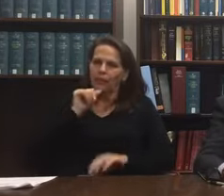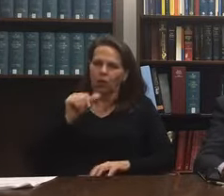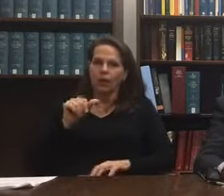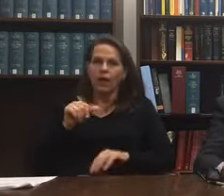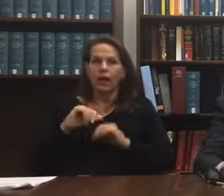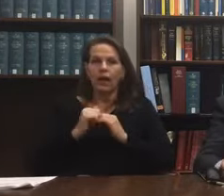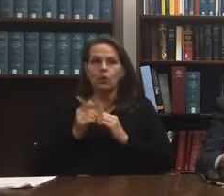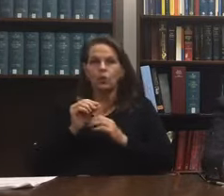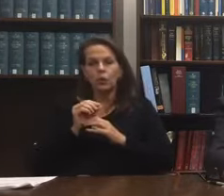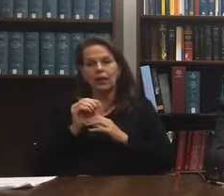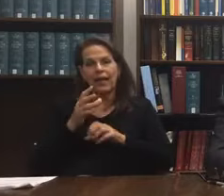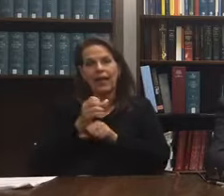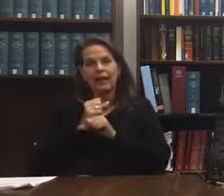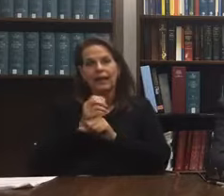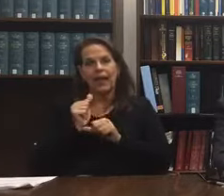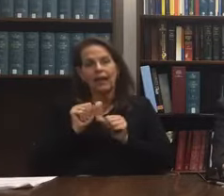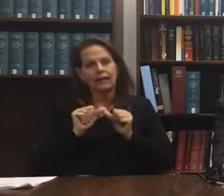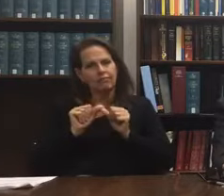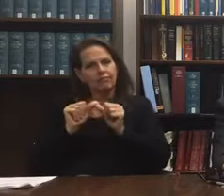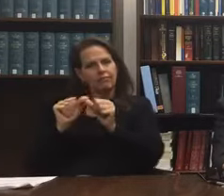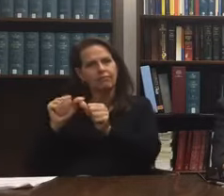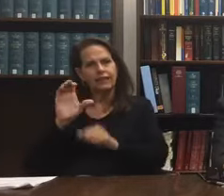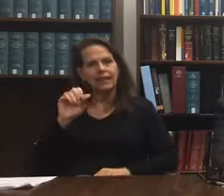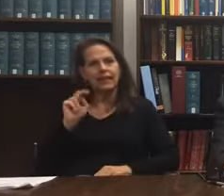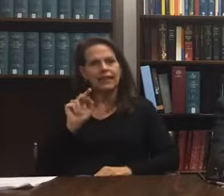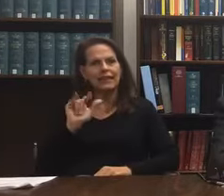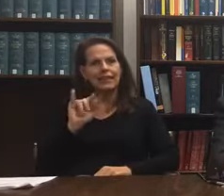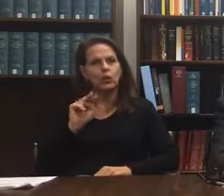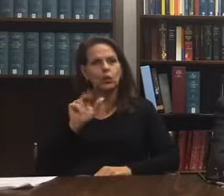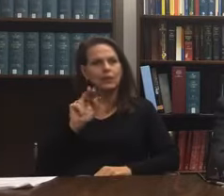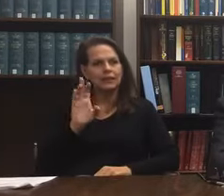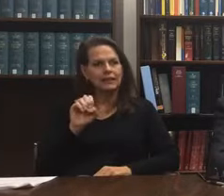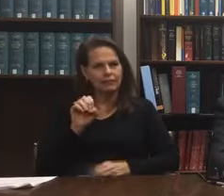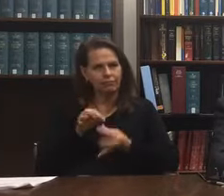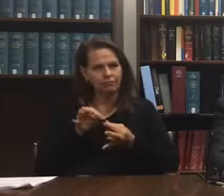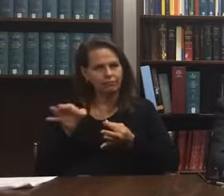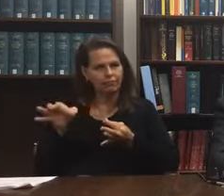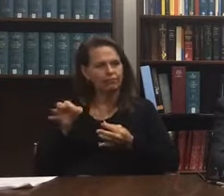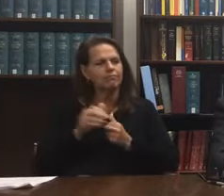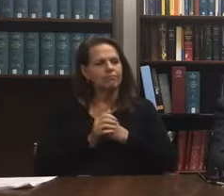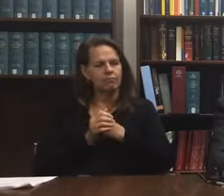right off the bat is say I want a continuance I just got the hearing